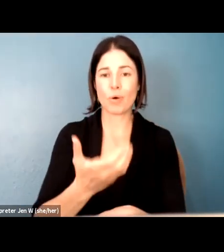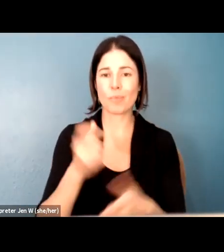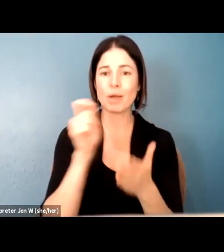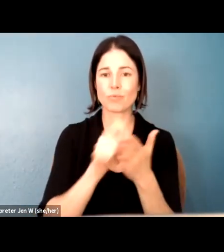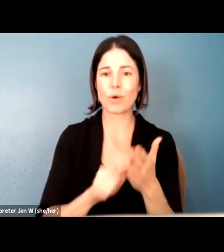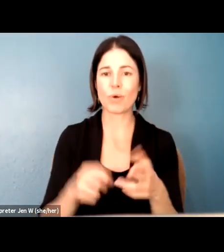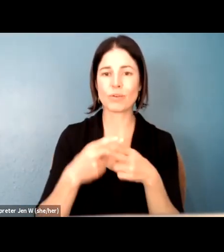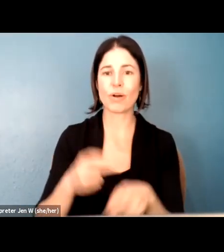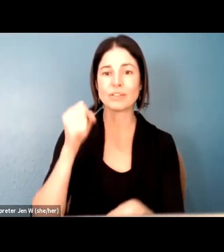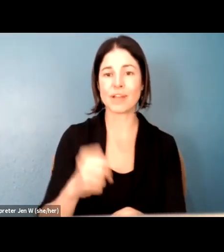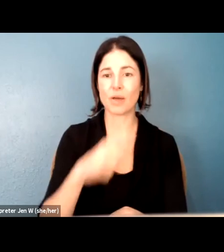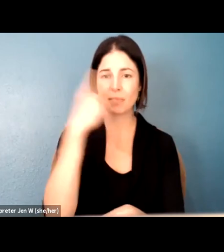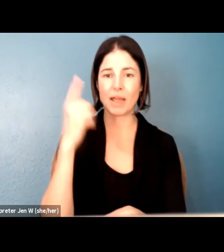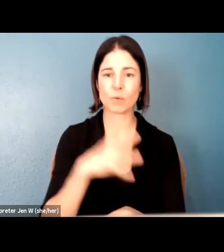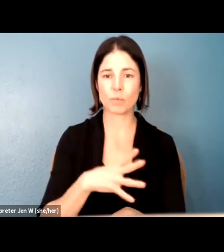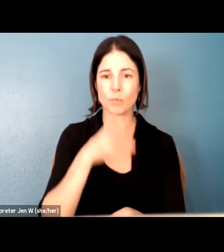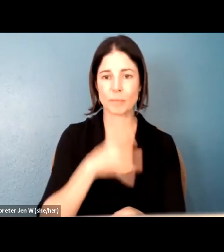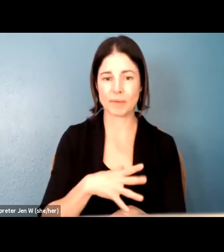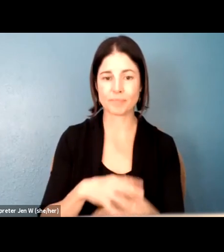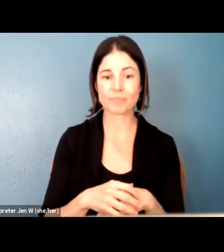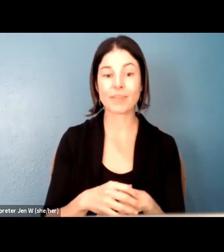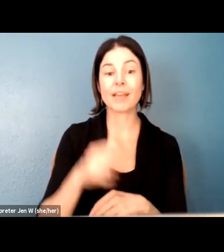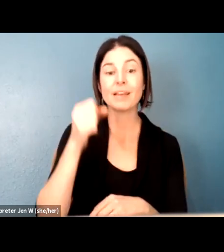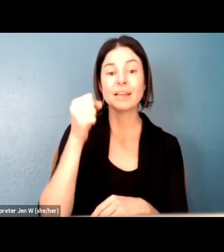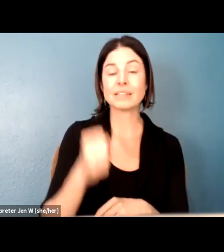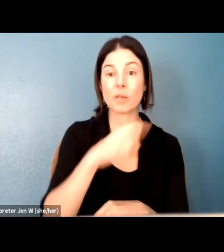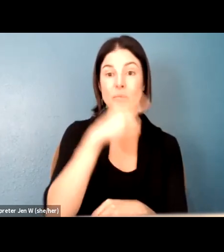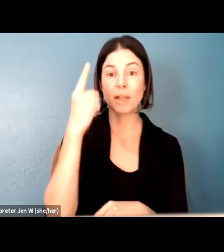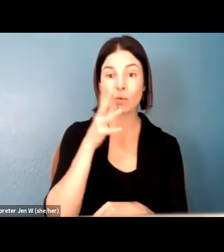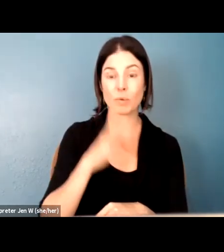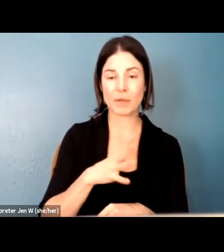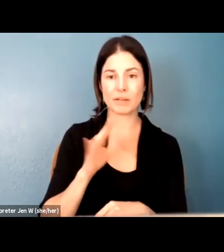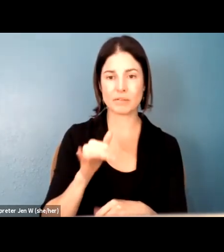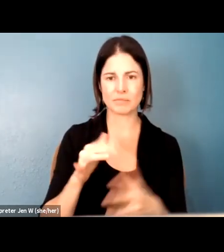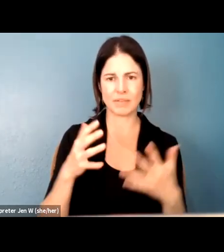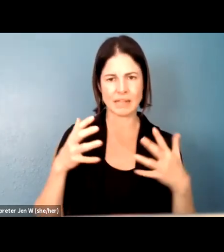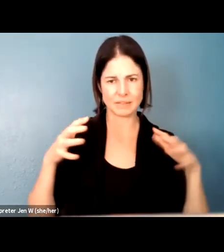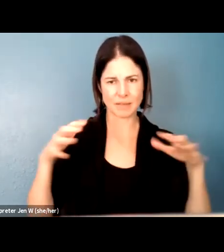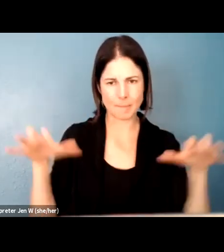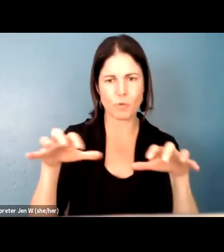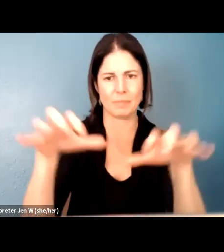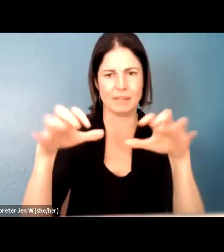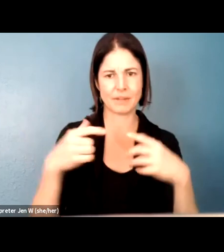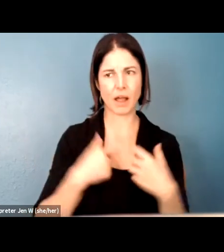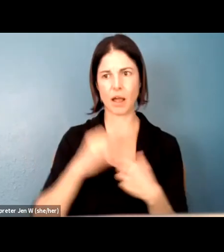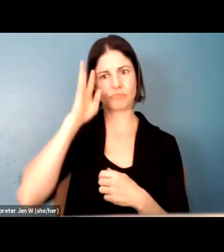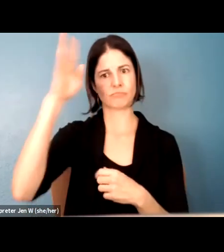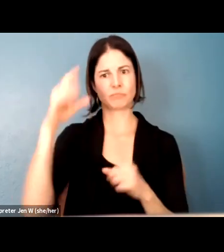black women and sight black woman is an entire movement. So I did not originate that phrase, but this is my poem of the same